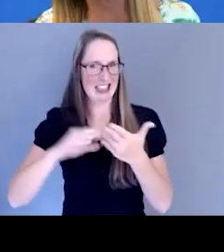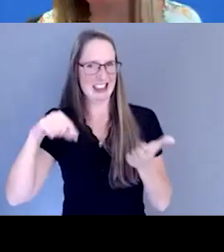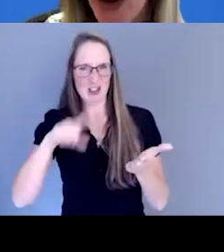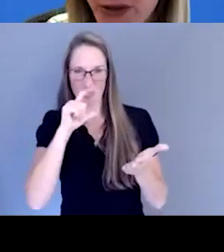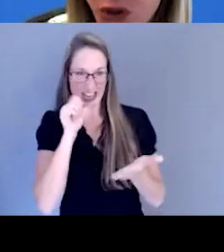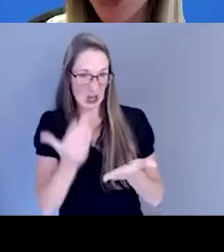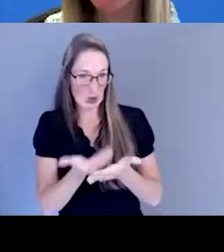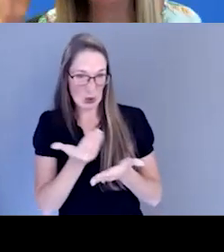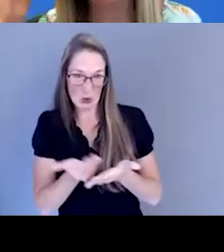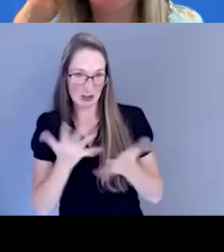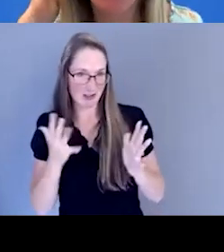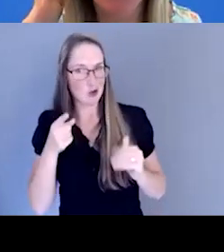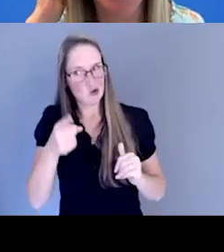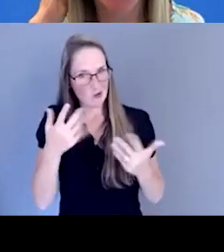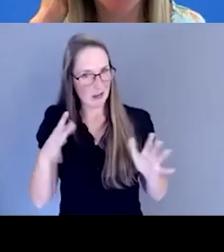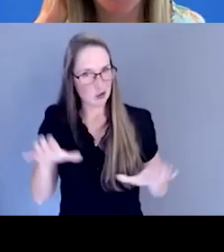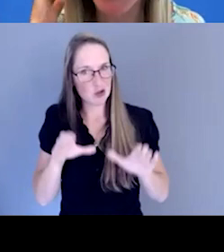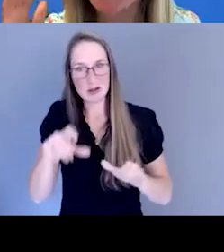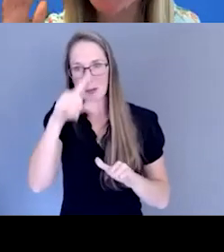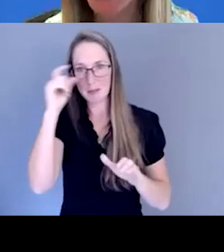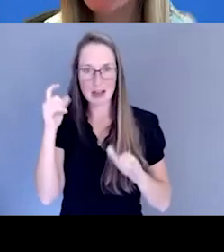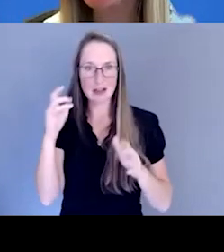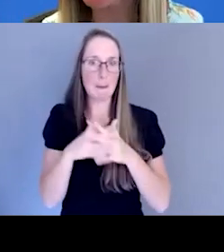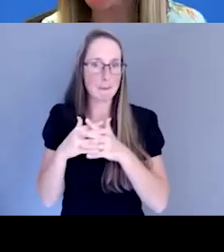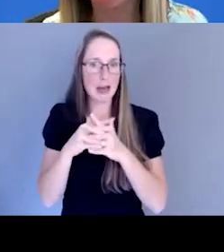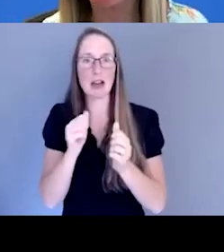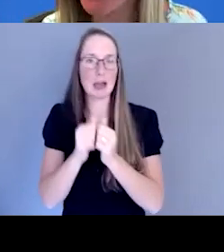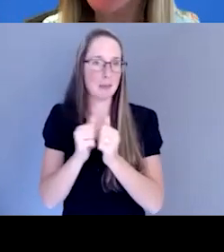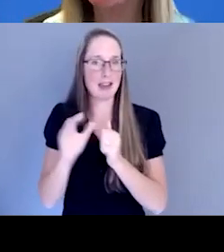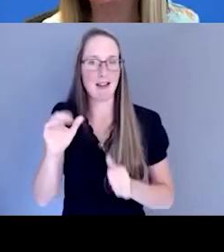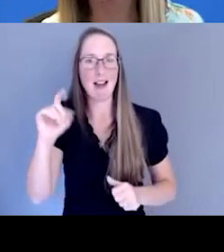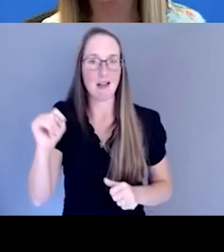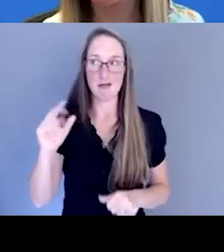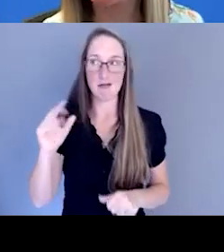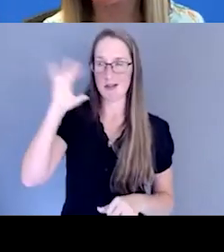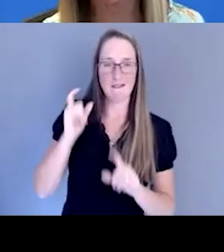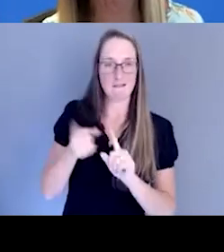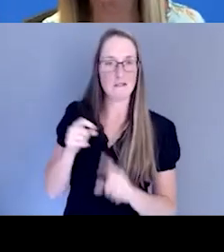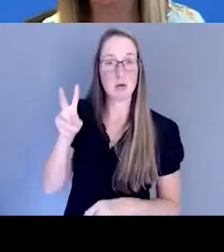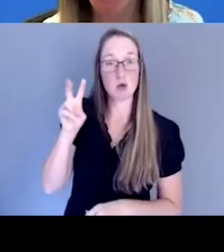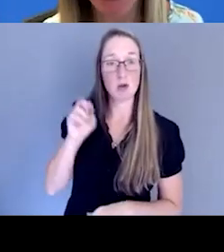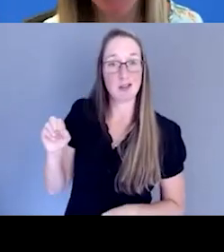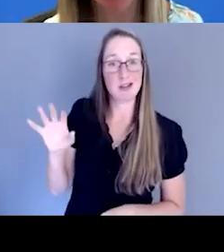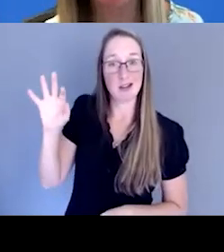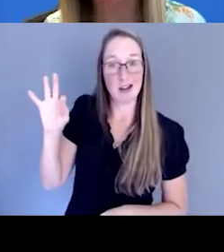you've had to do this because of America Competes Act way back from 2009 for many years,